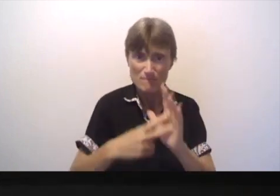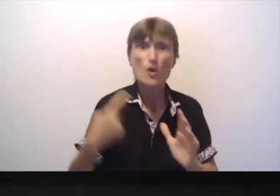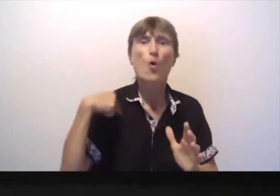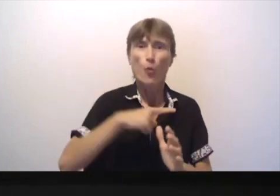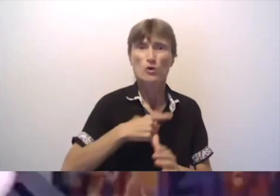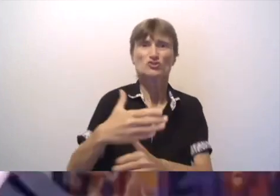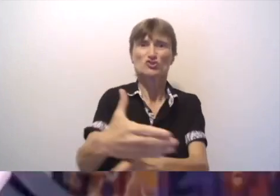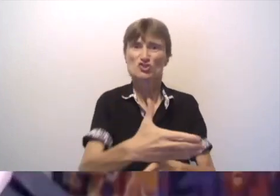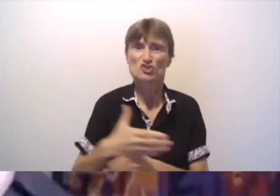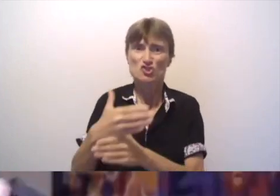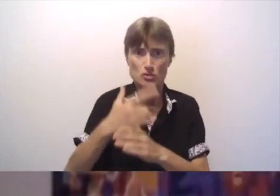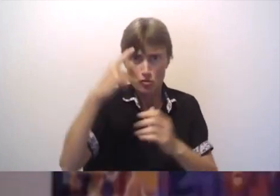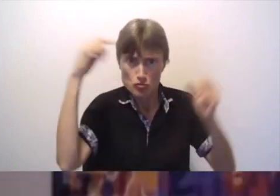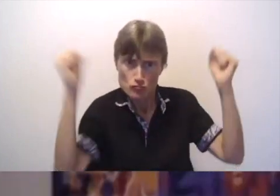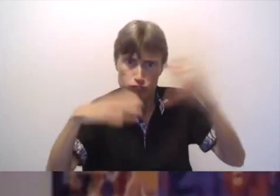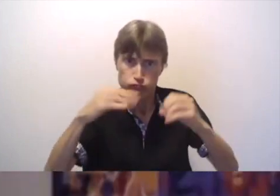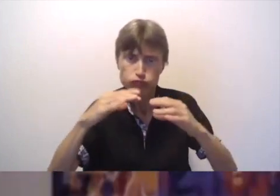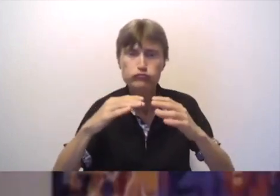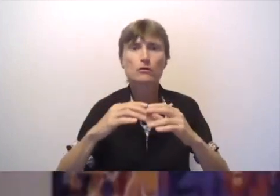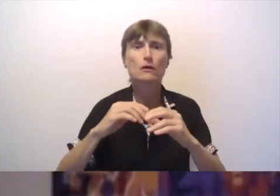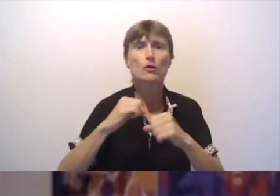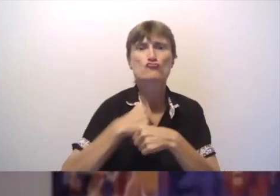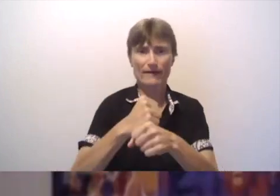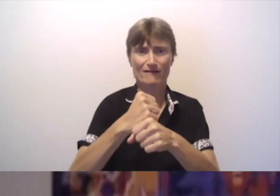thanks patty and i think we're gonna have to leave this as our last question